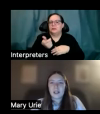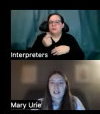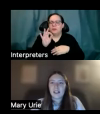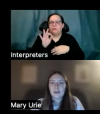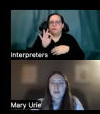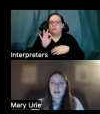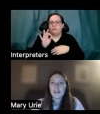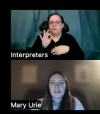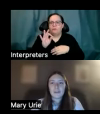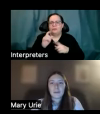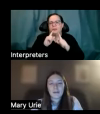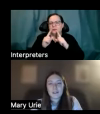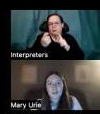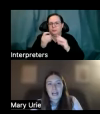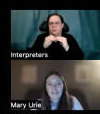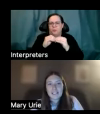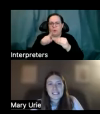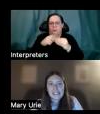talking a little bit more of our about virtual advocacy.